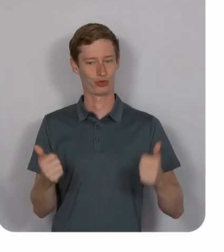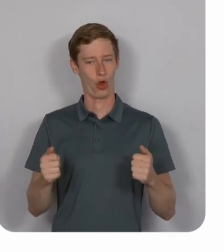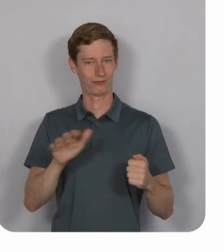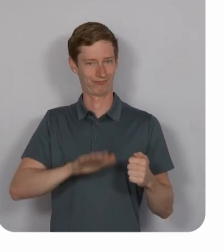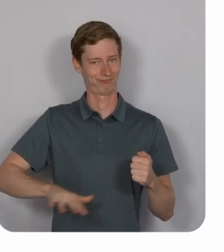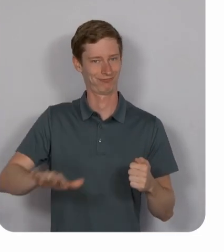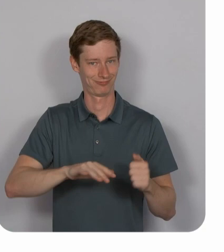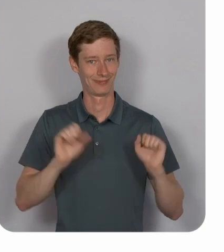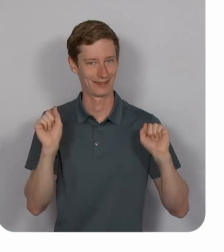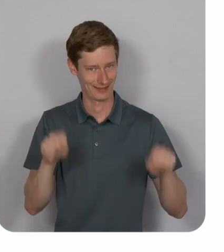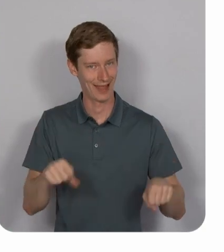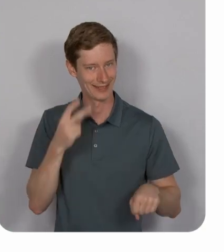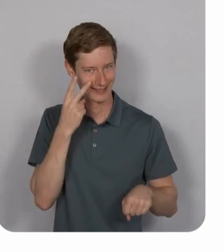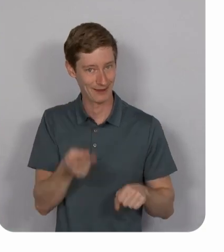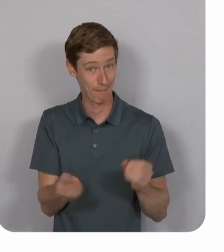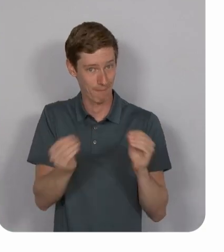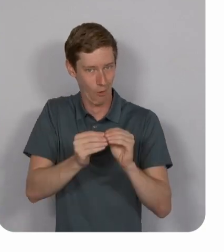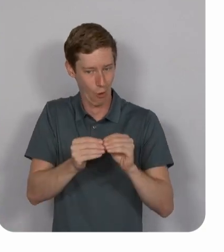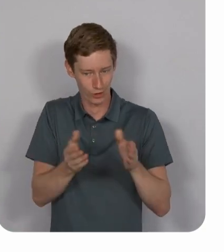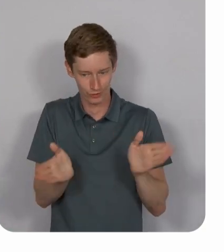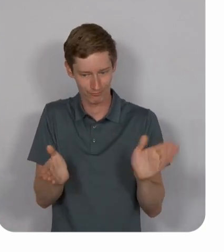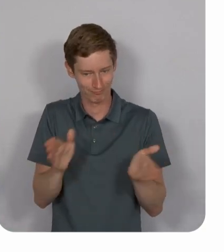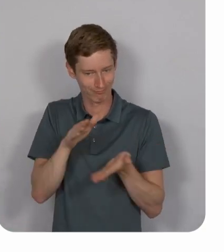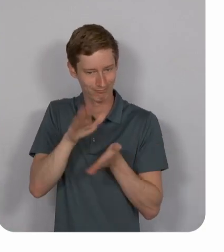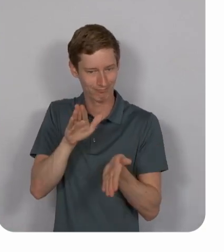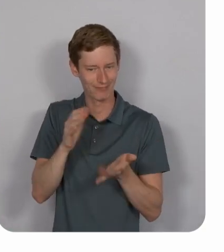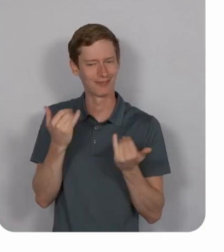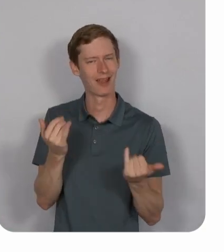Let’s take a look at some views of the space around the user.